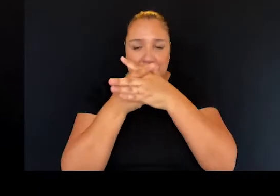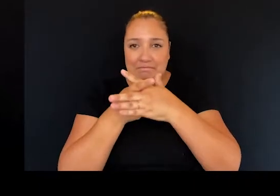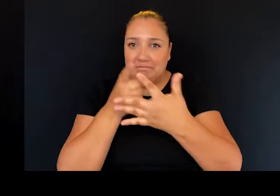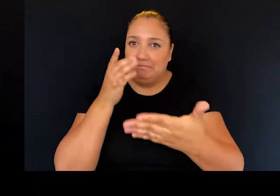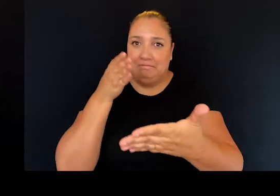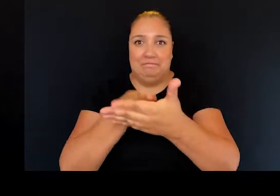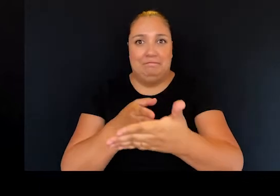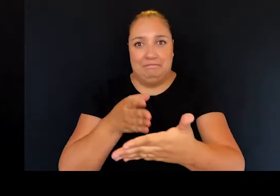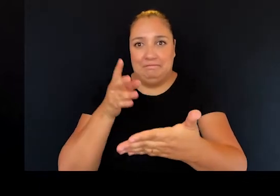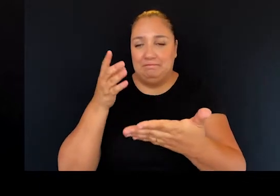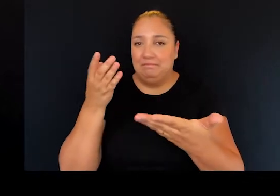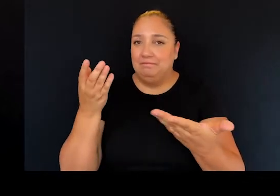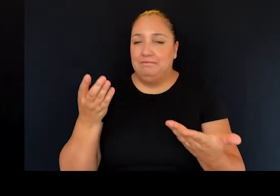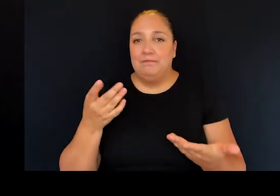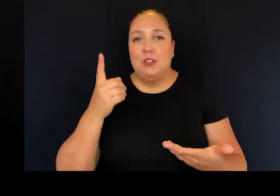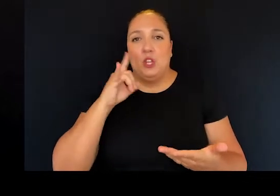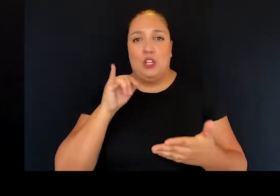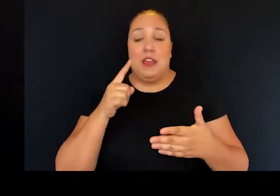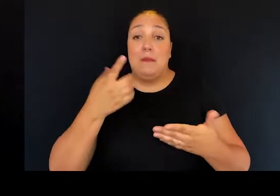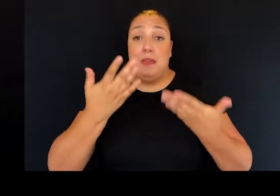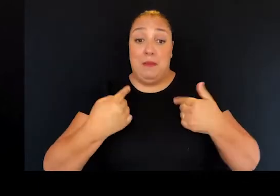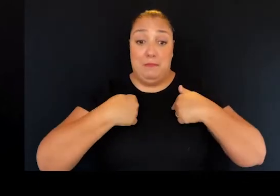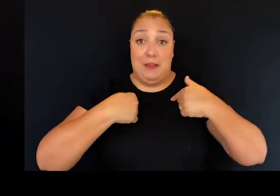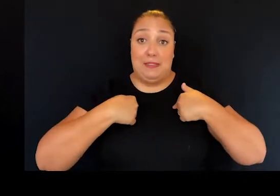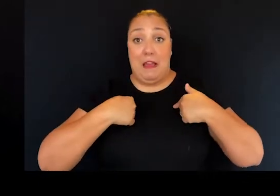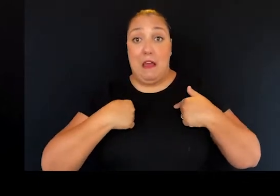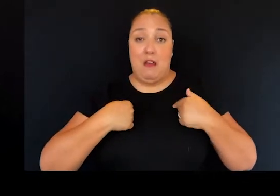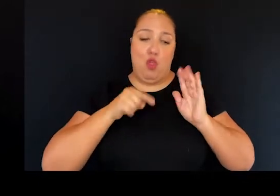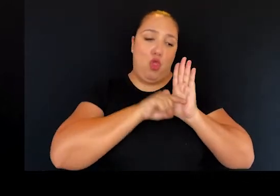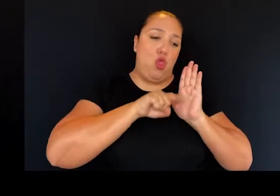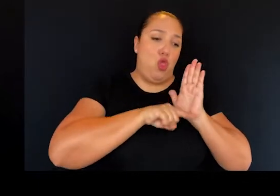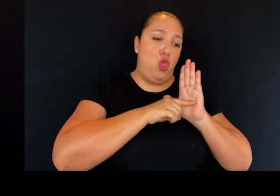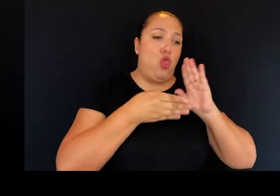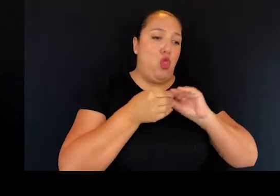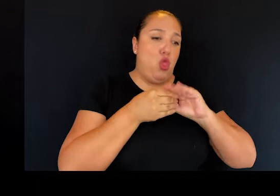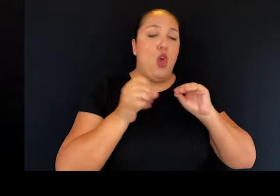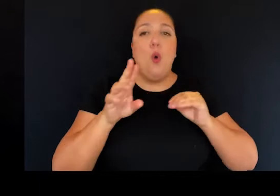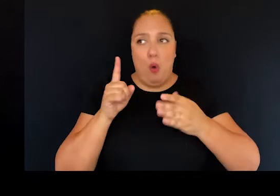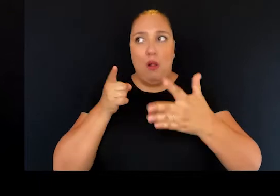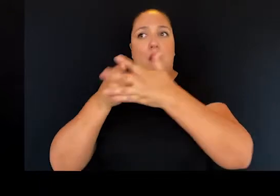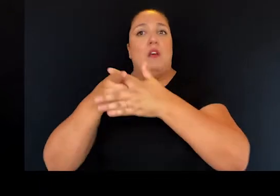It is meant as an insult, either self-deprecating or deprecating to someone else when the word is used.